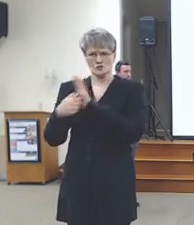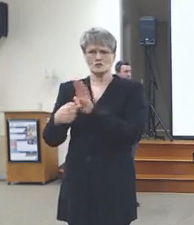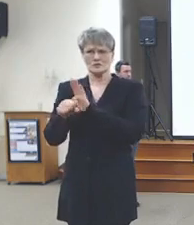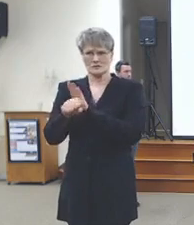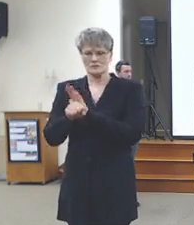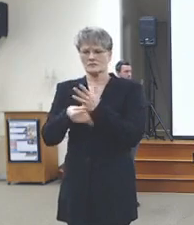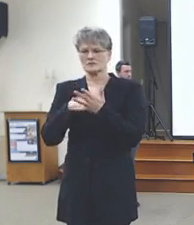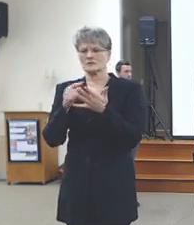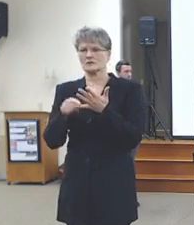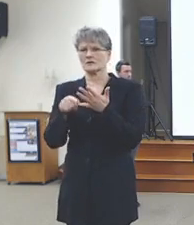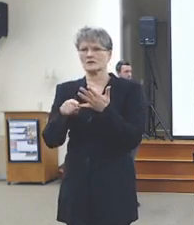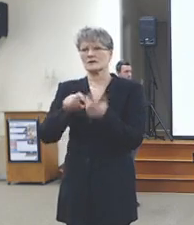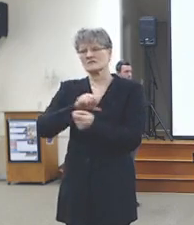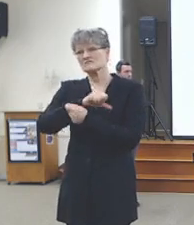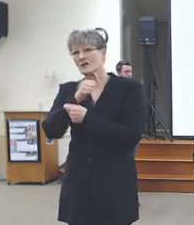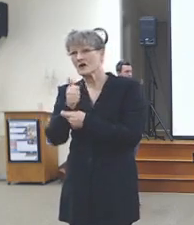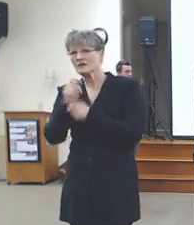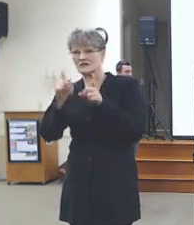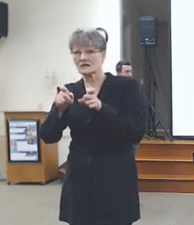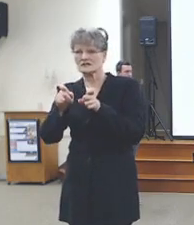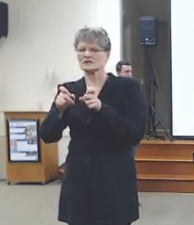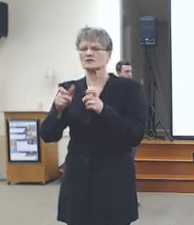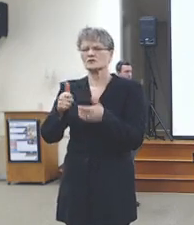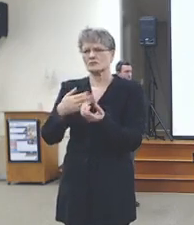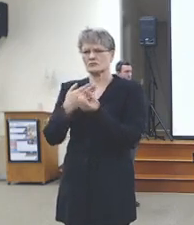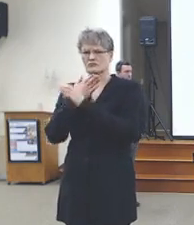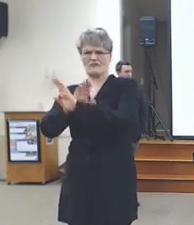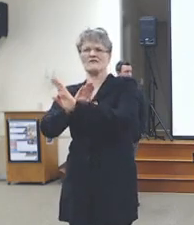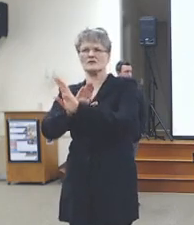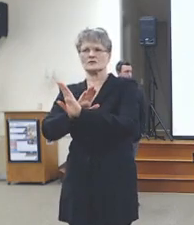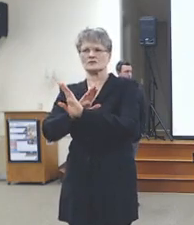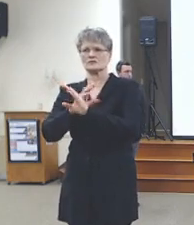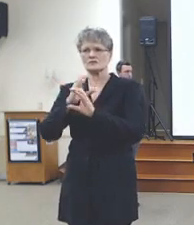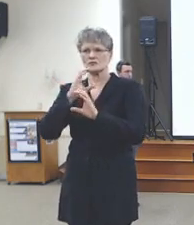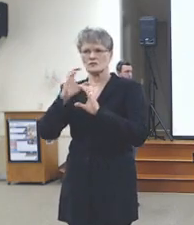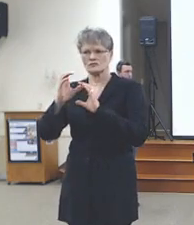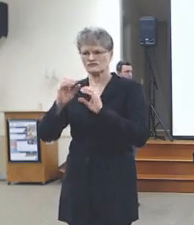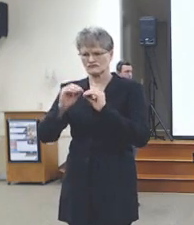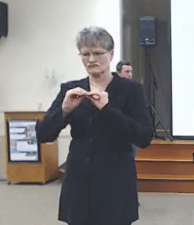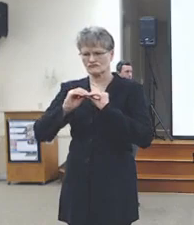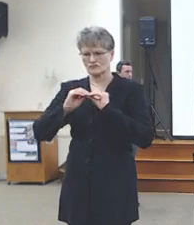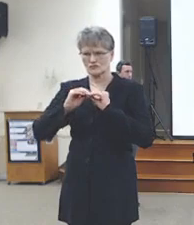the control of communicable disease. Those are also the, people also have